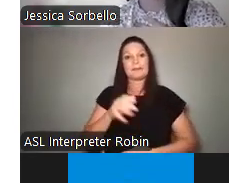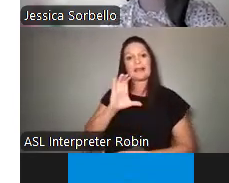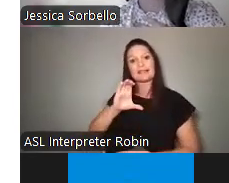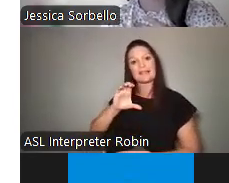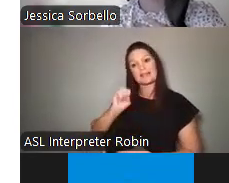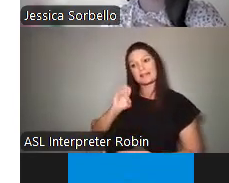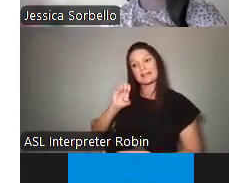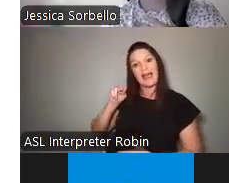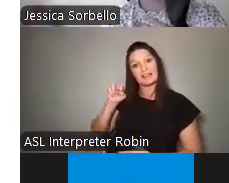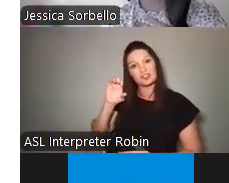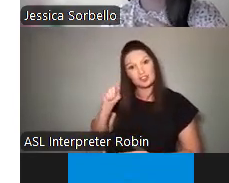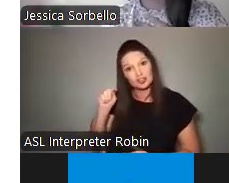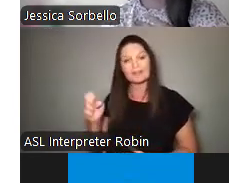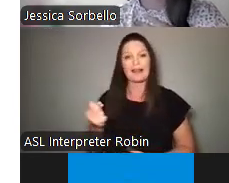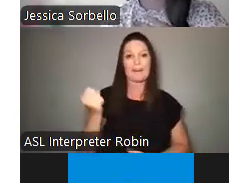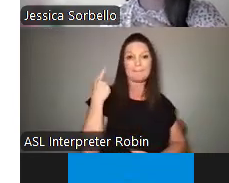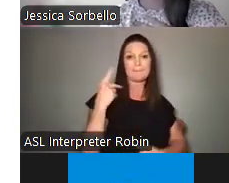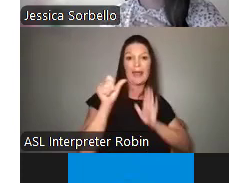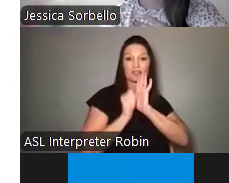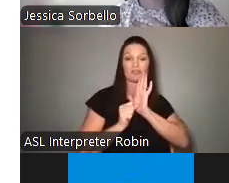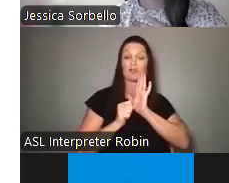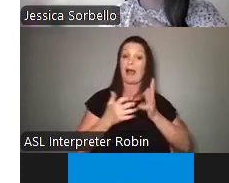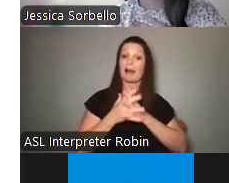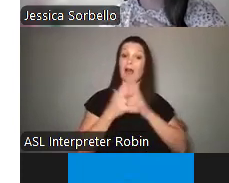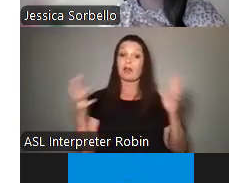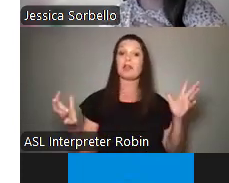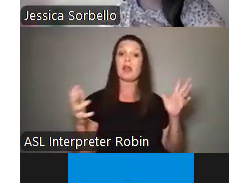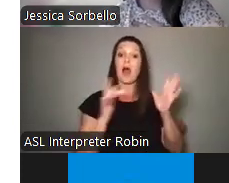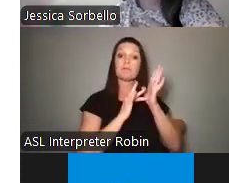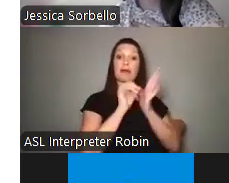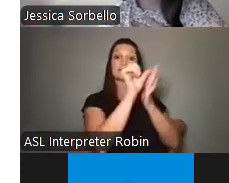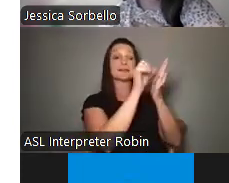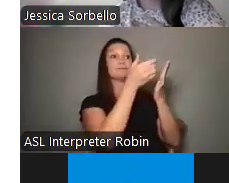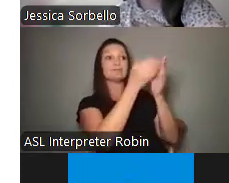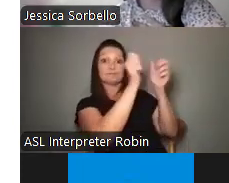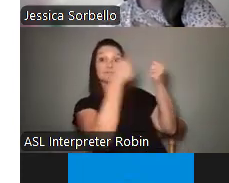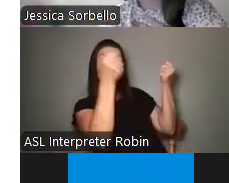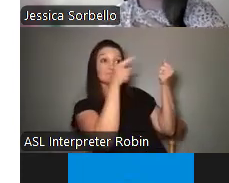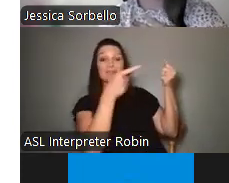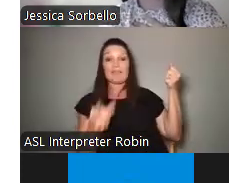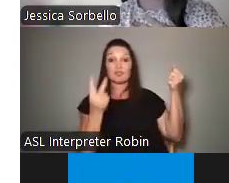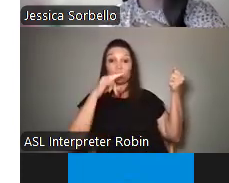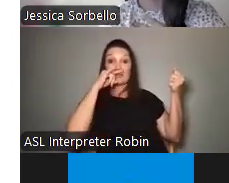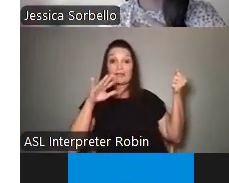and I can very honestly say that as an educated, middle class white woman with no